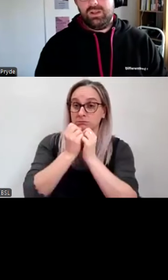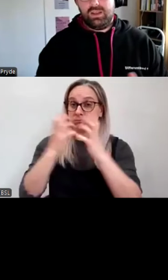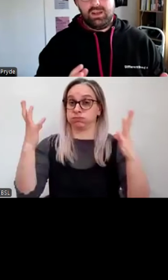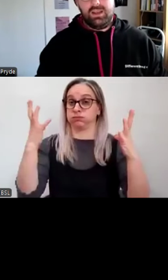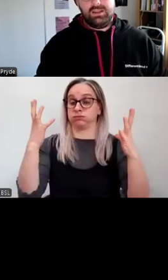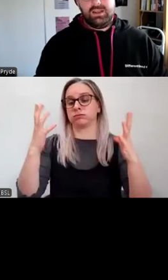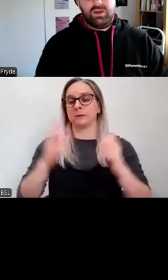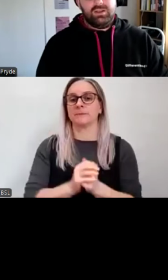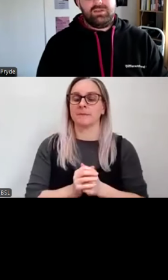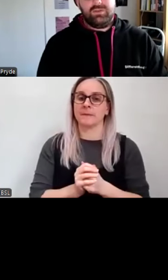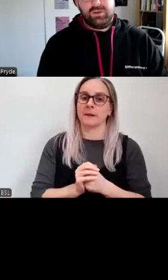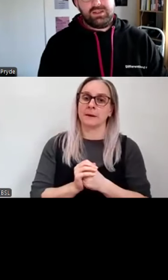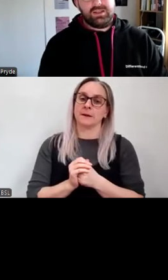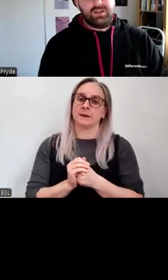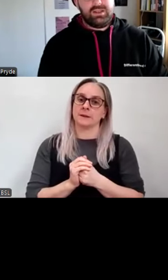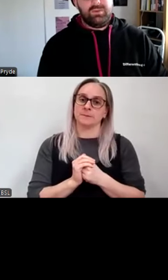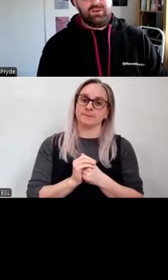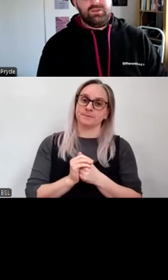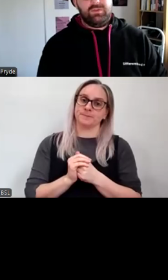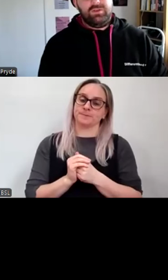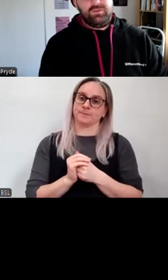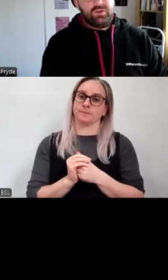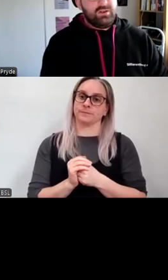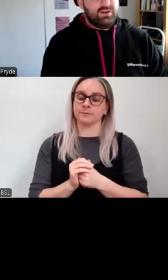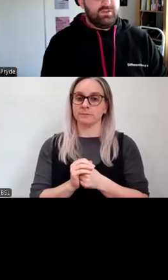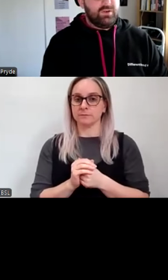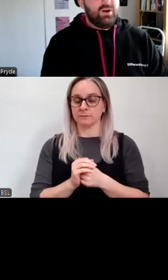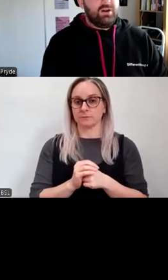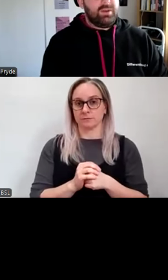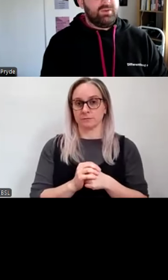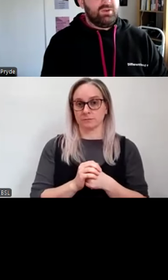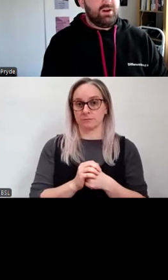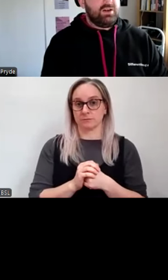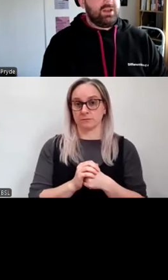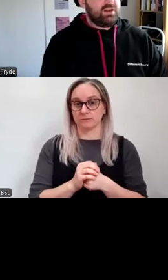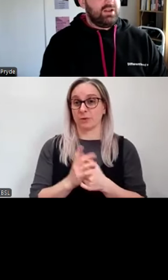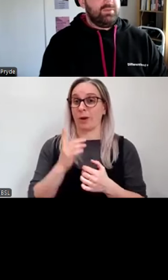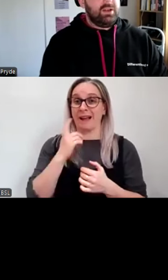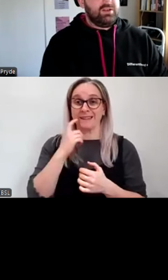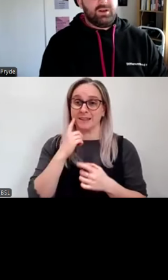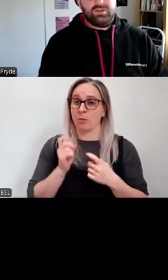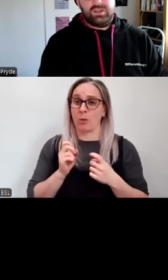One of the easy ones from an accessibility point of view for people who are colorblind or partial sighted